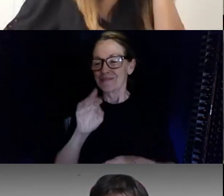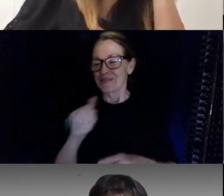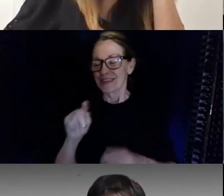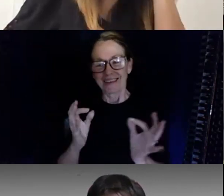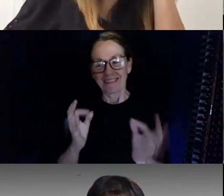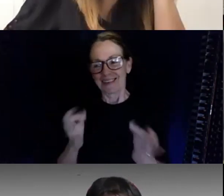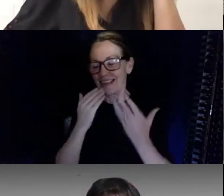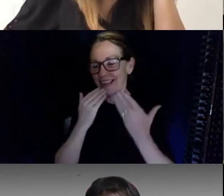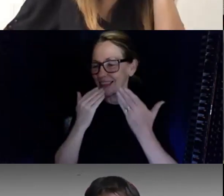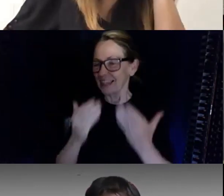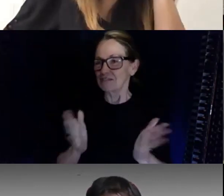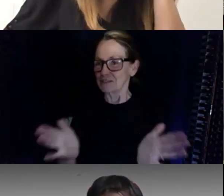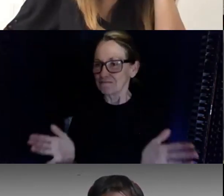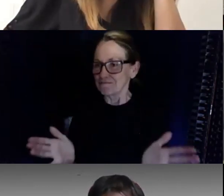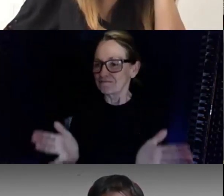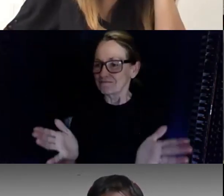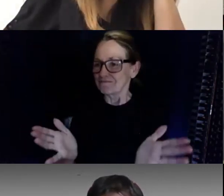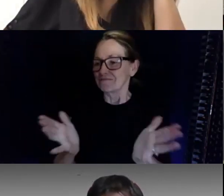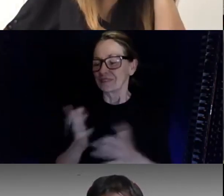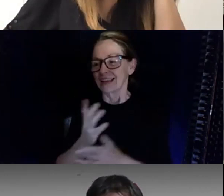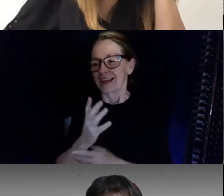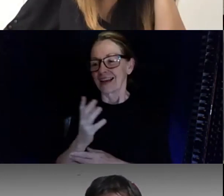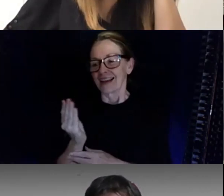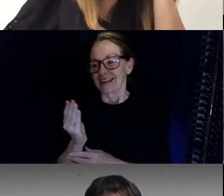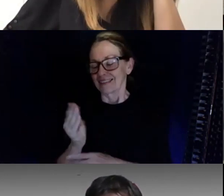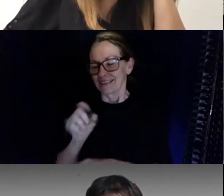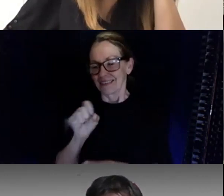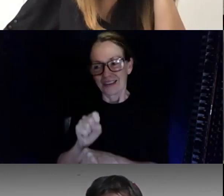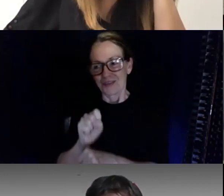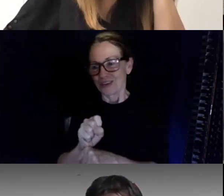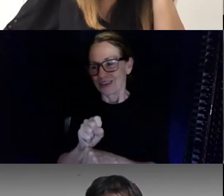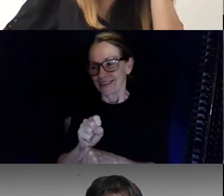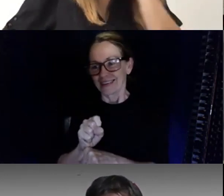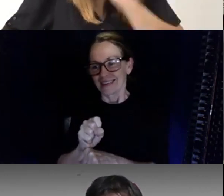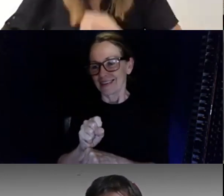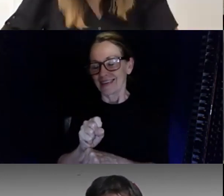THERE'S STILL A CHANCE TO SUBMIT. LET PEOPLE KNOW, THERE'S AN OPPORTUNITY TO MAKE SOME AMAZON FIVE BUCKS. YEAH, DEFINITELY.